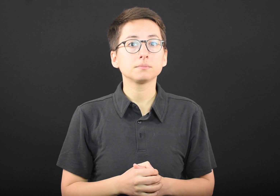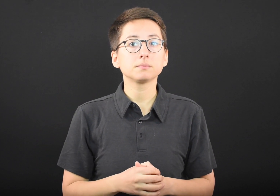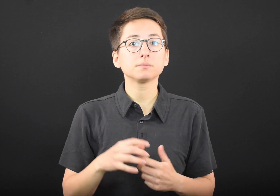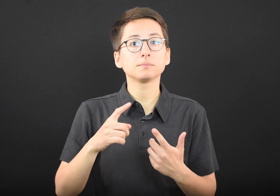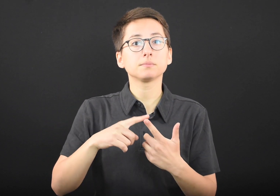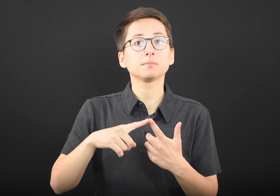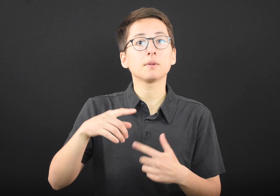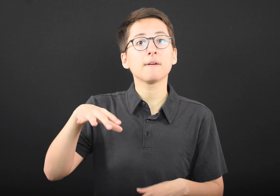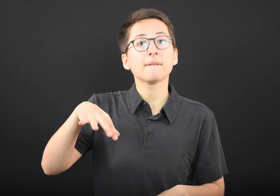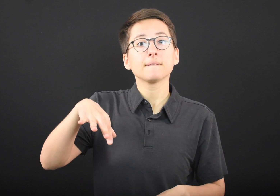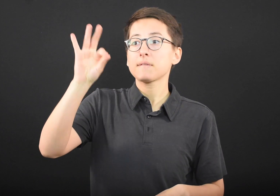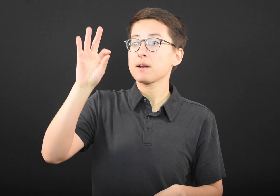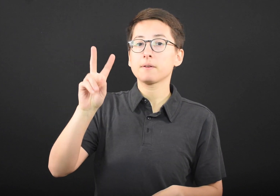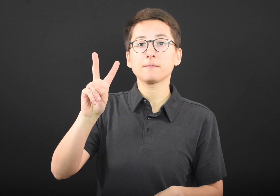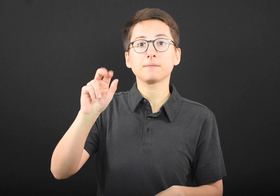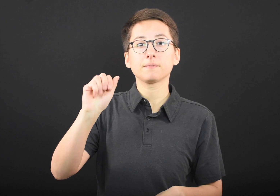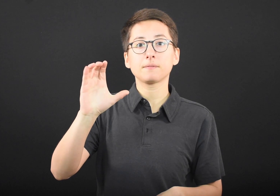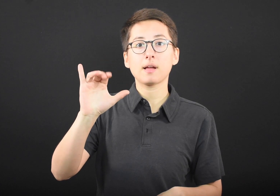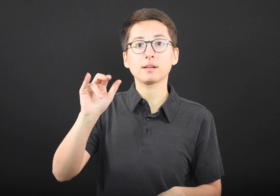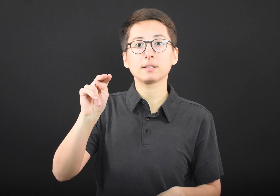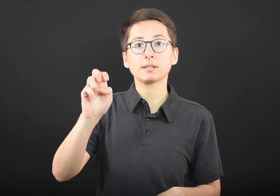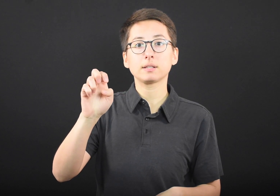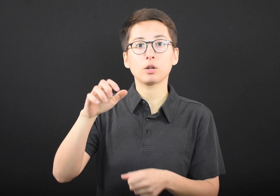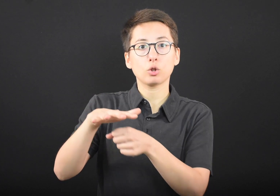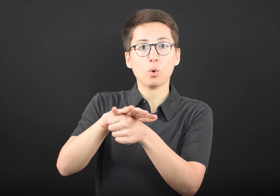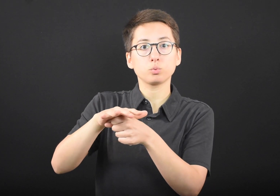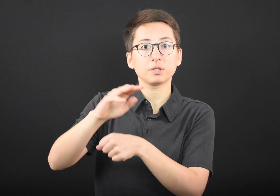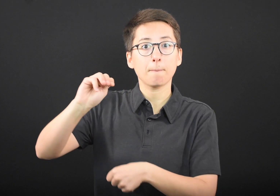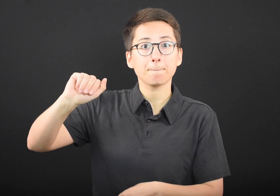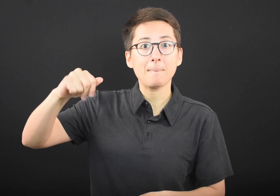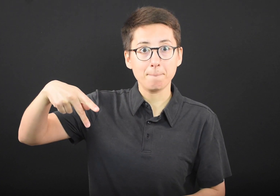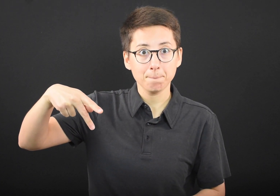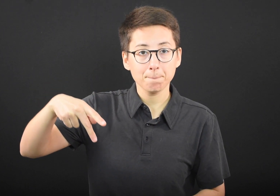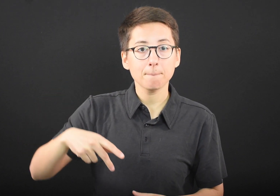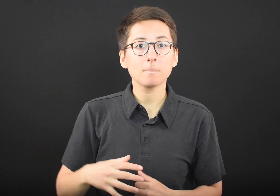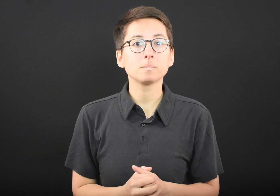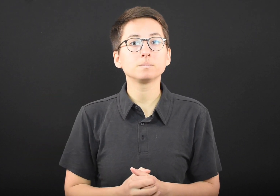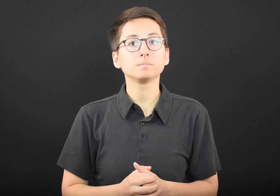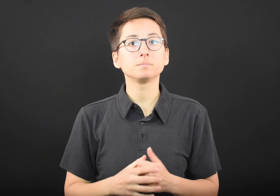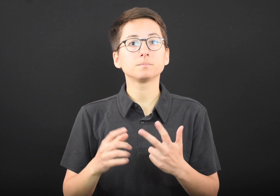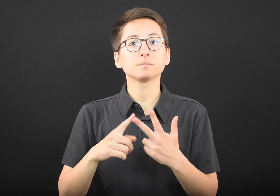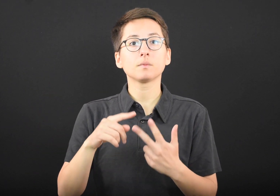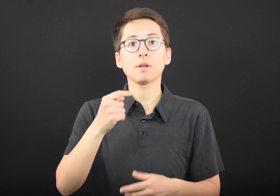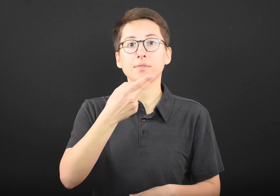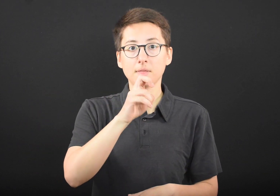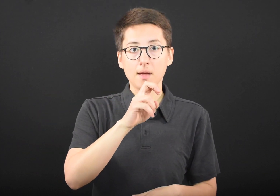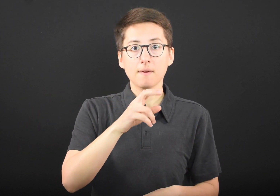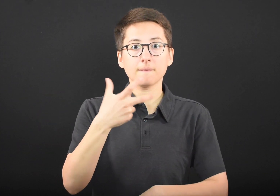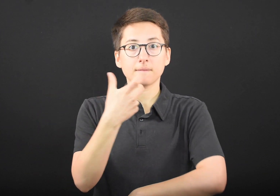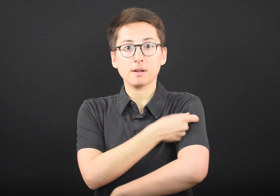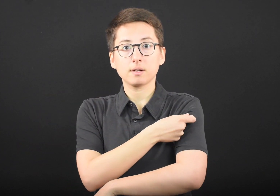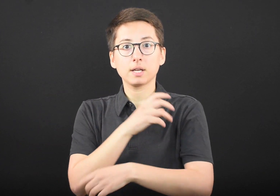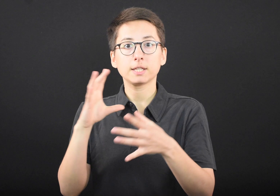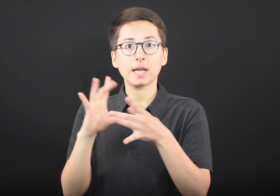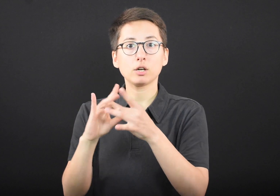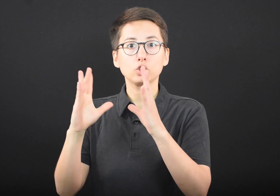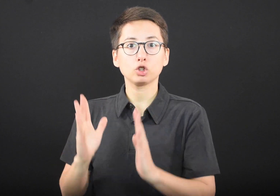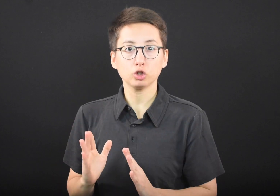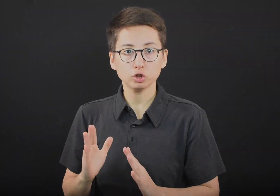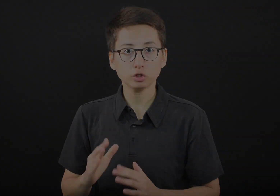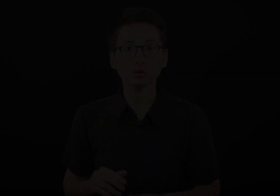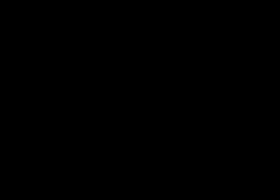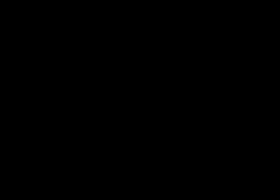the Find Vaccine Locations Map, and the Vaccine Connector.